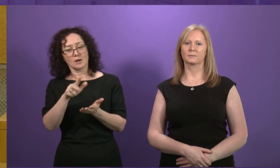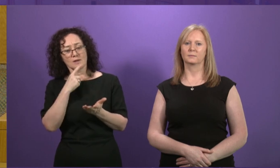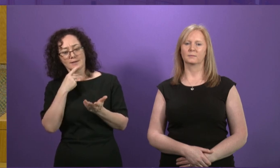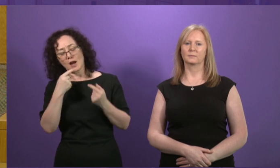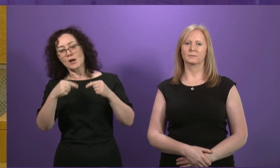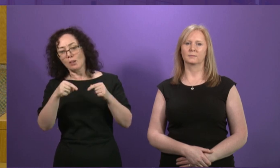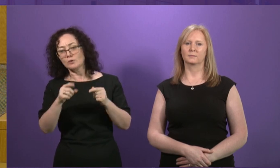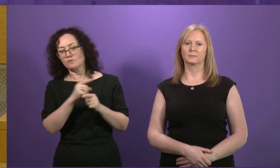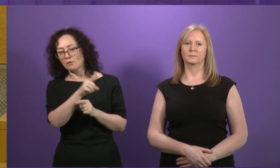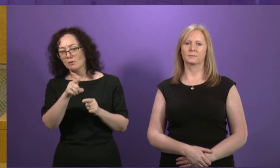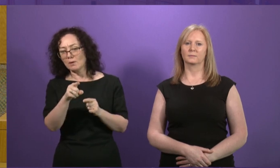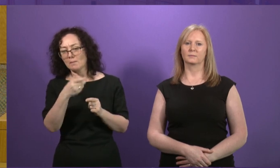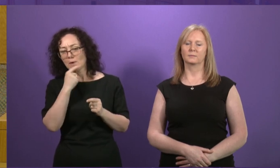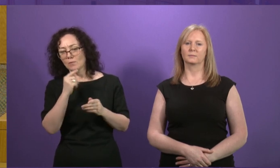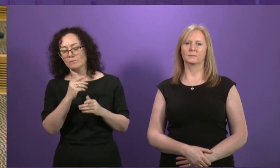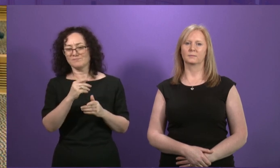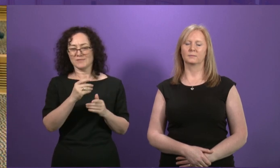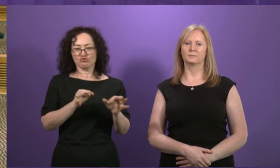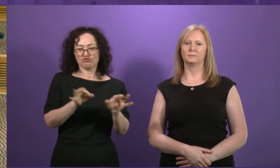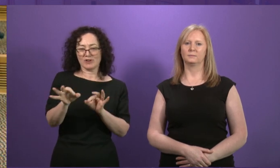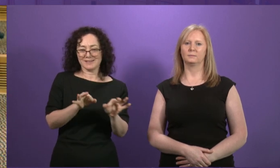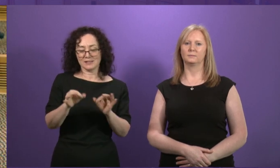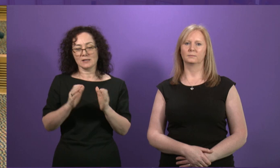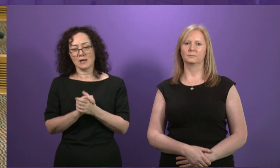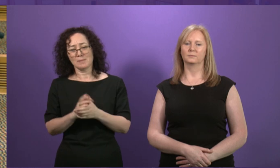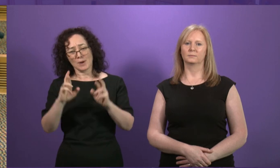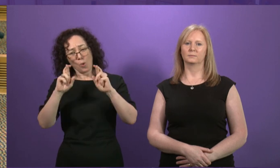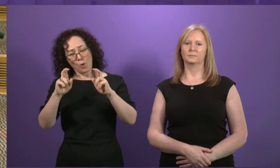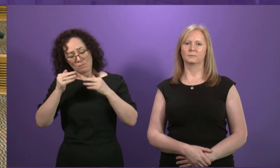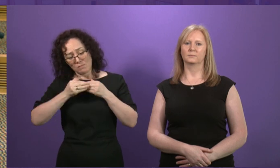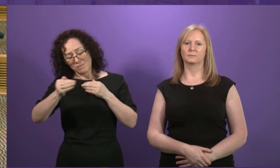2030 Strategy” programme. I hope that we will see strikes avoided and